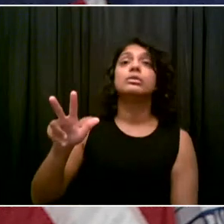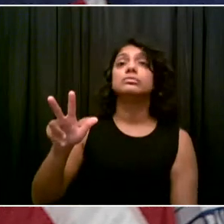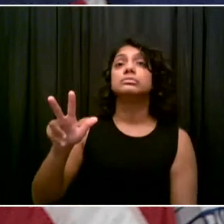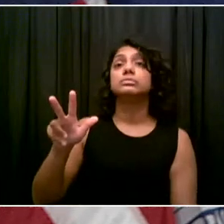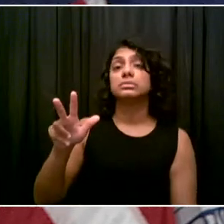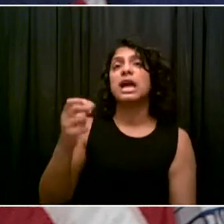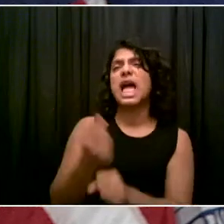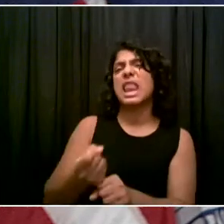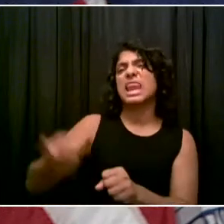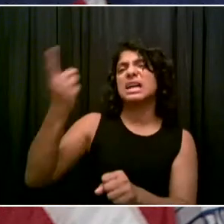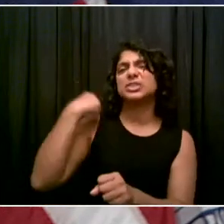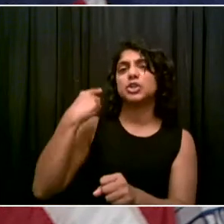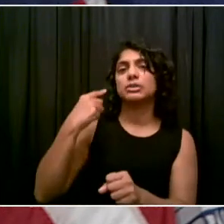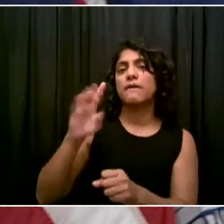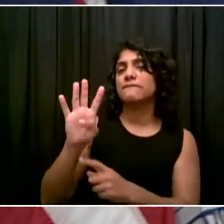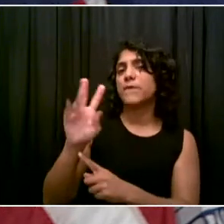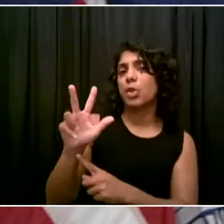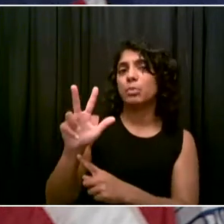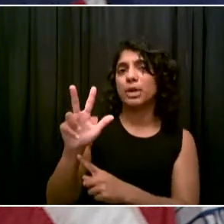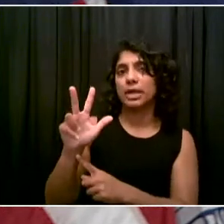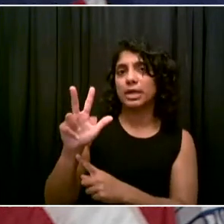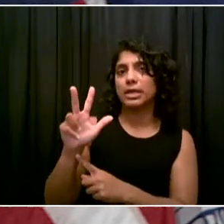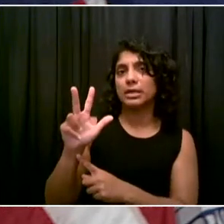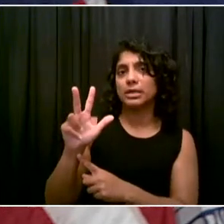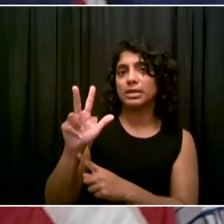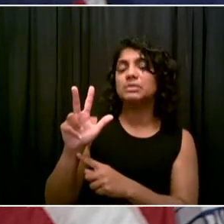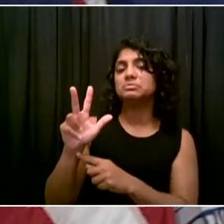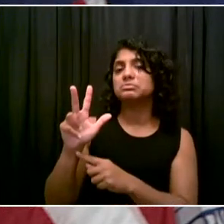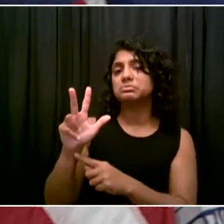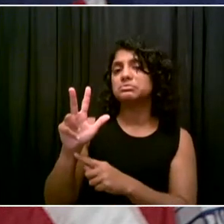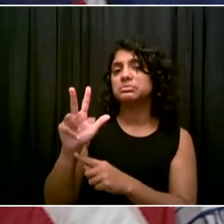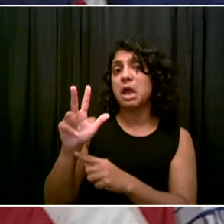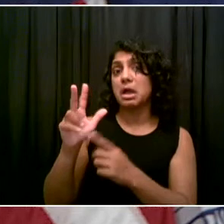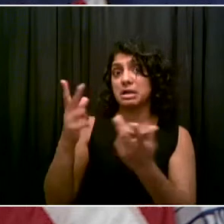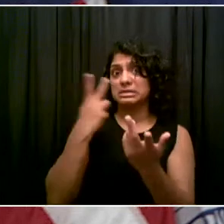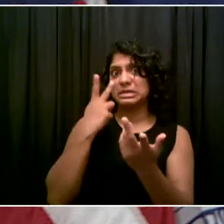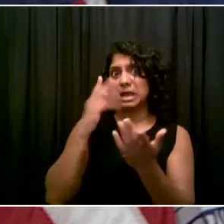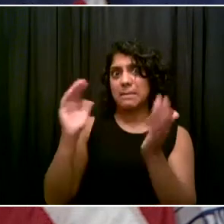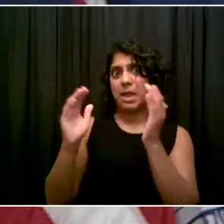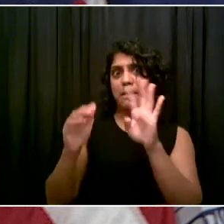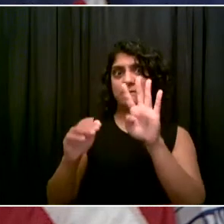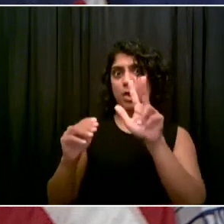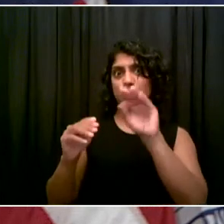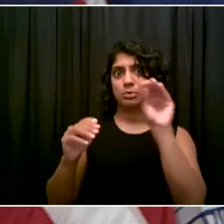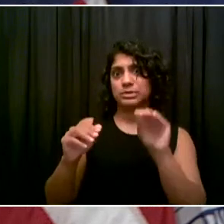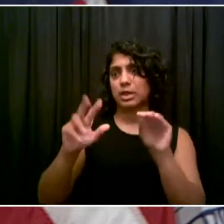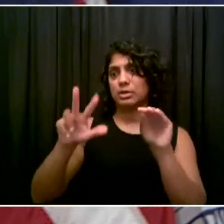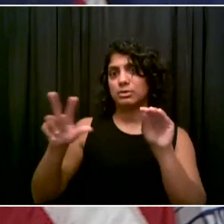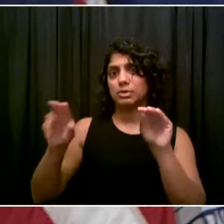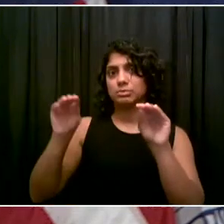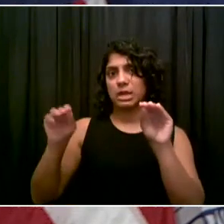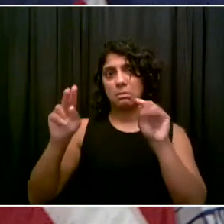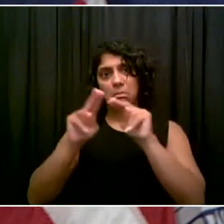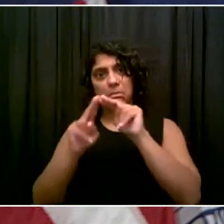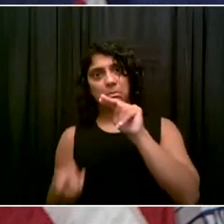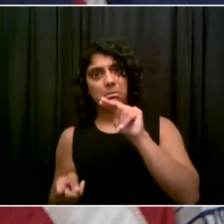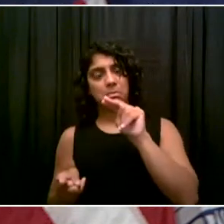FROM 43 LAST YEAR. WHEN YOU LOOK AT SHOOTING